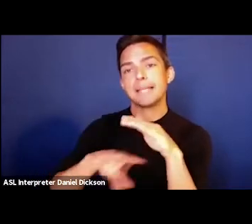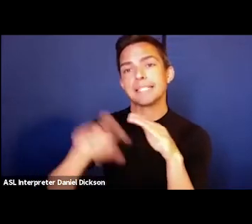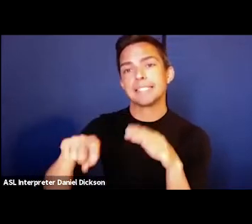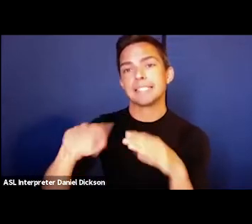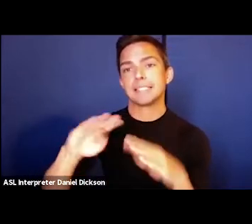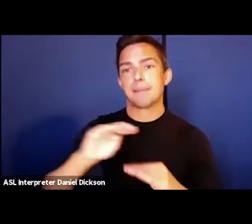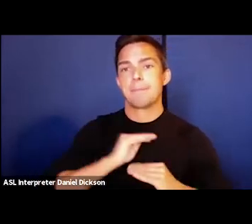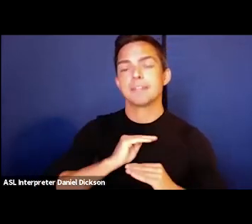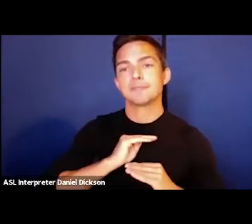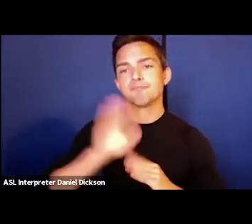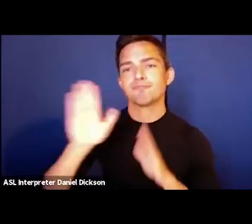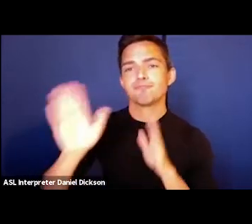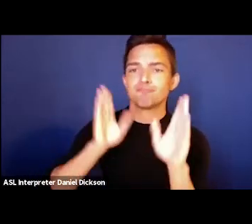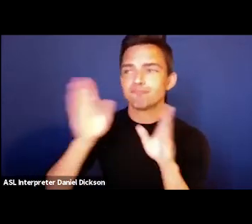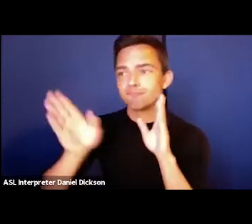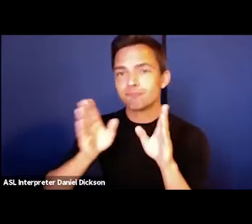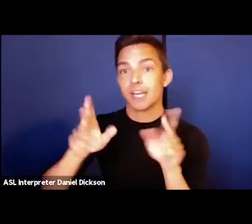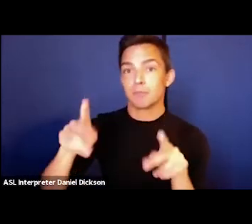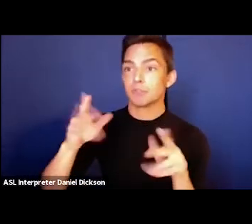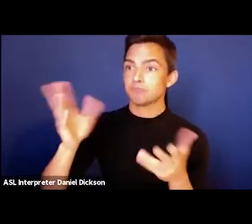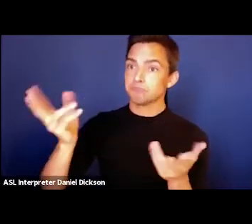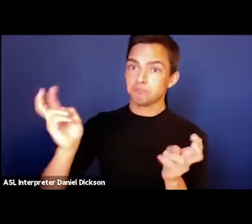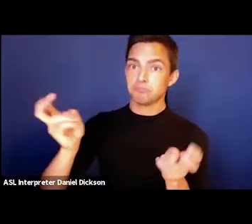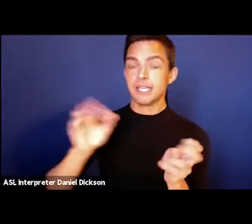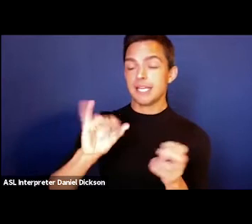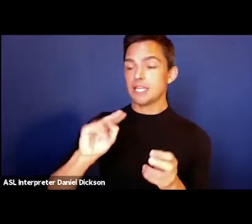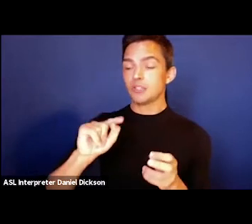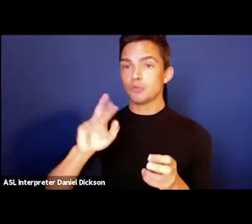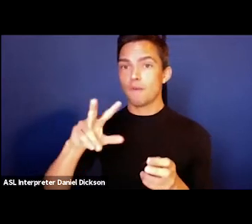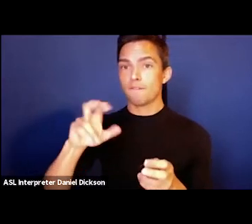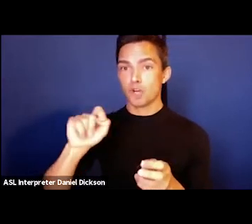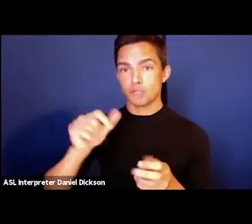and the person happens to be happy as an introvert. This would be an example